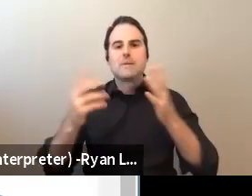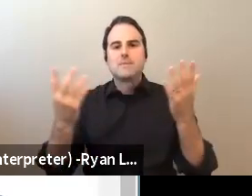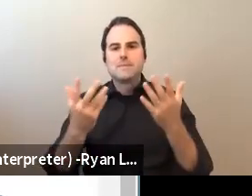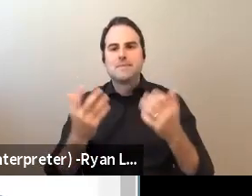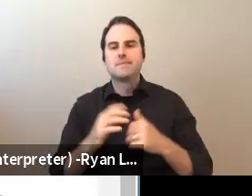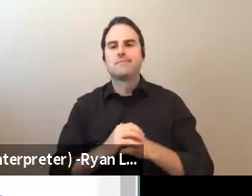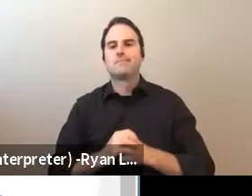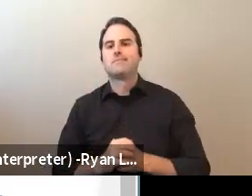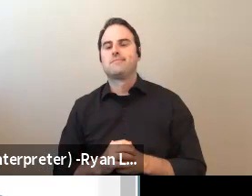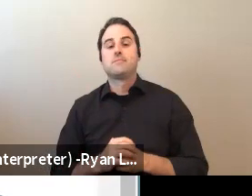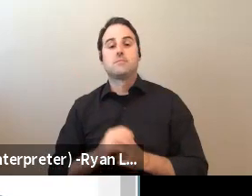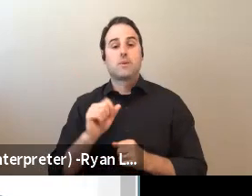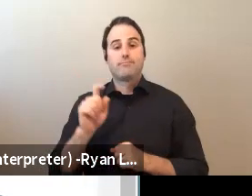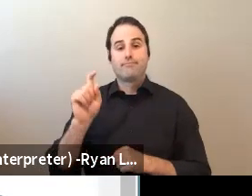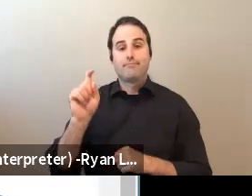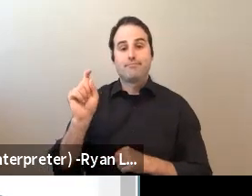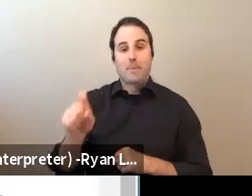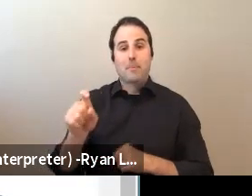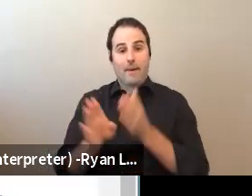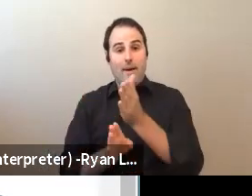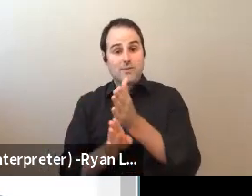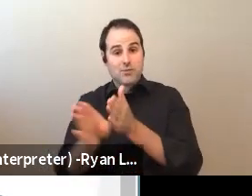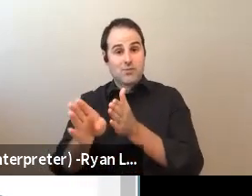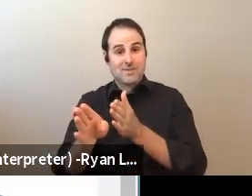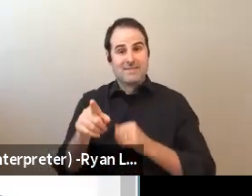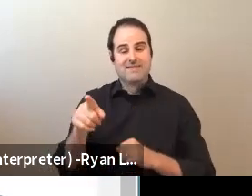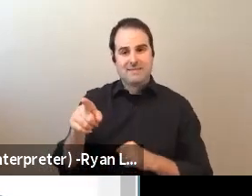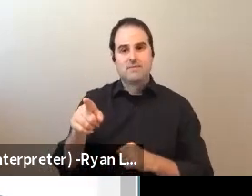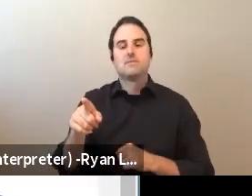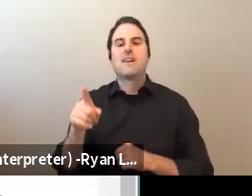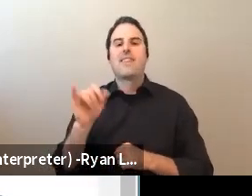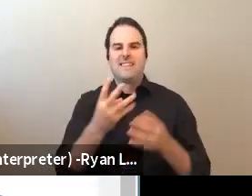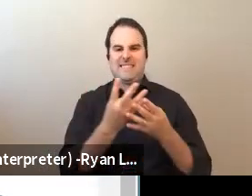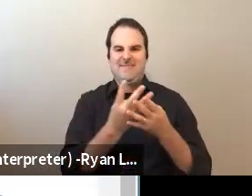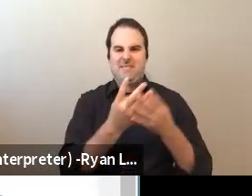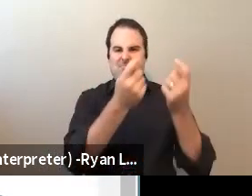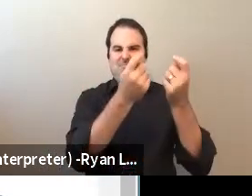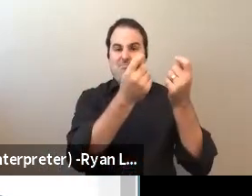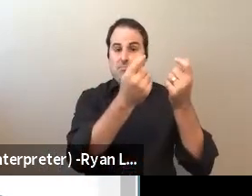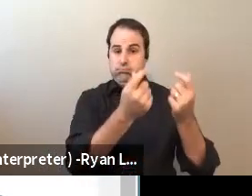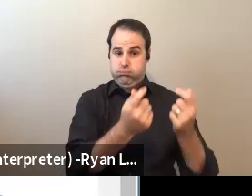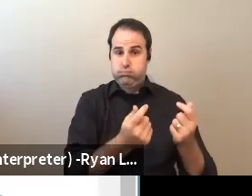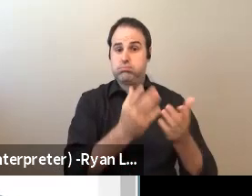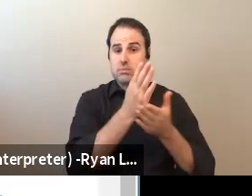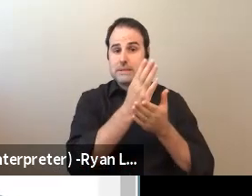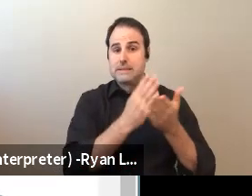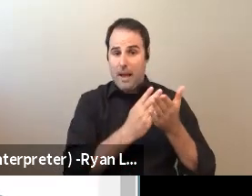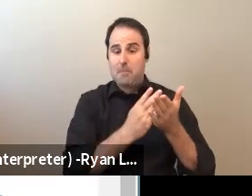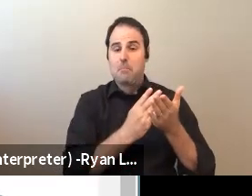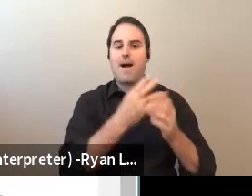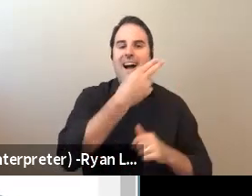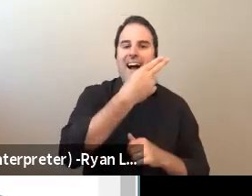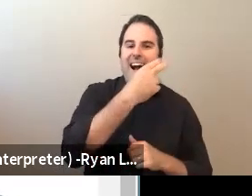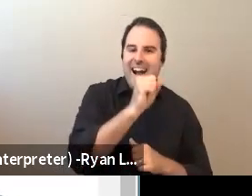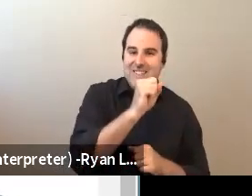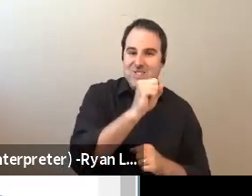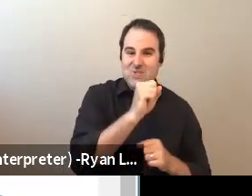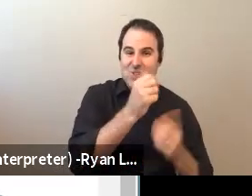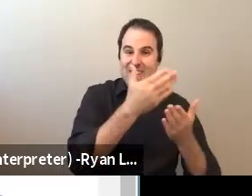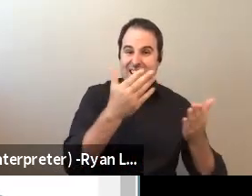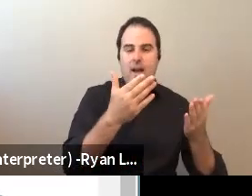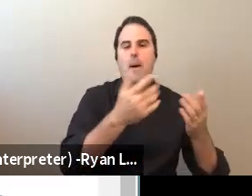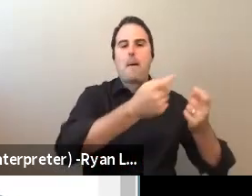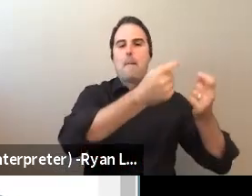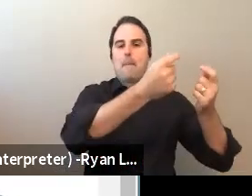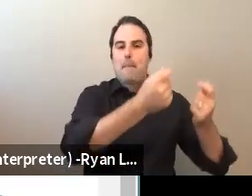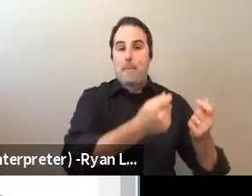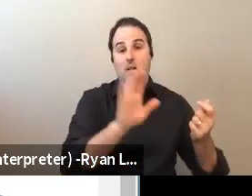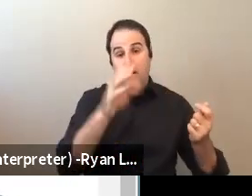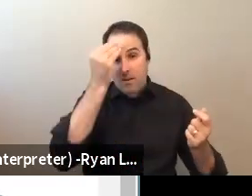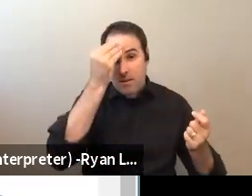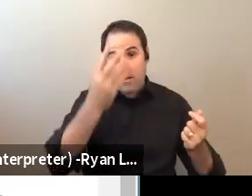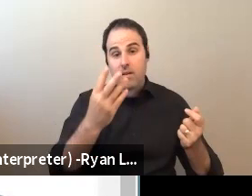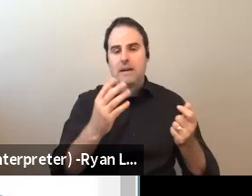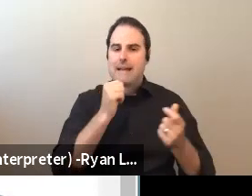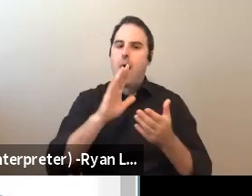Sally Potter: Select the undergraduate that cuts offs cuts out some of the high school sources, although not all because some of the teachers don't indicate